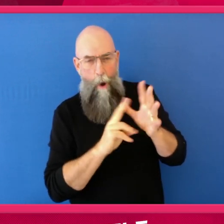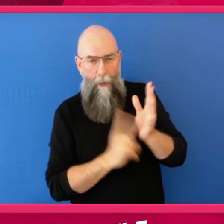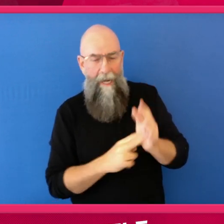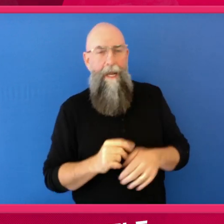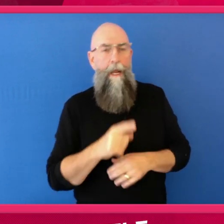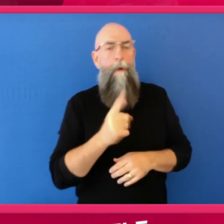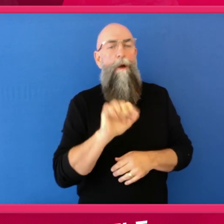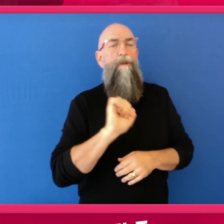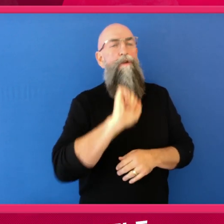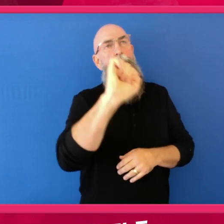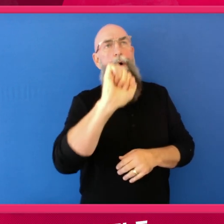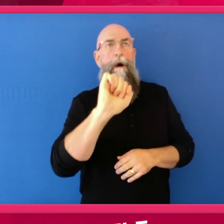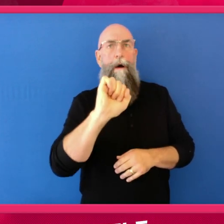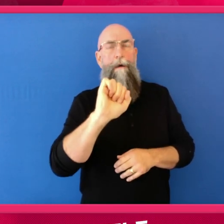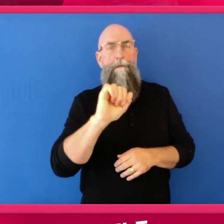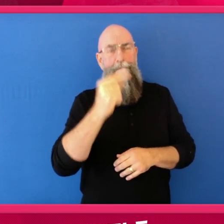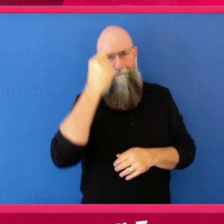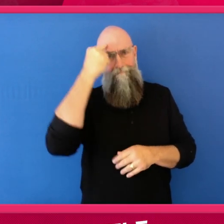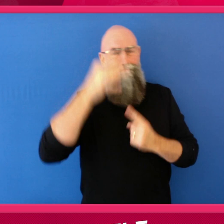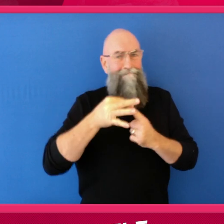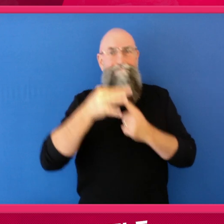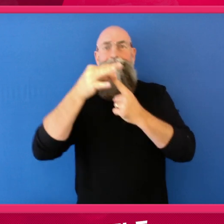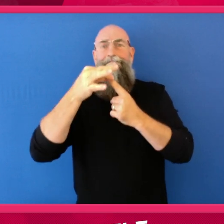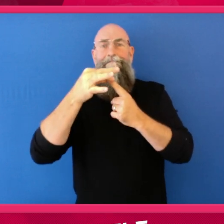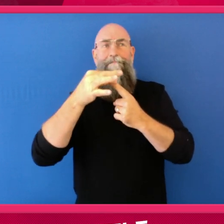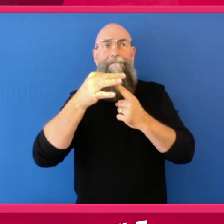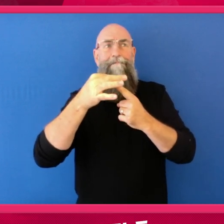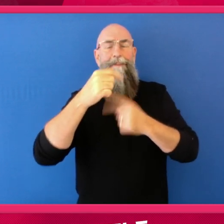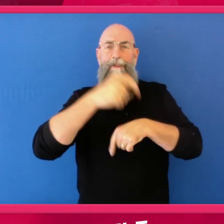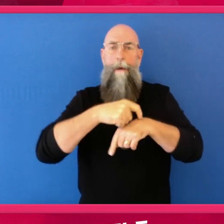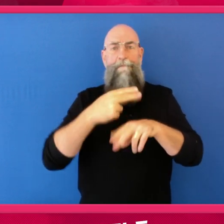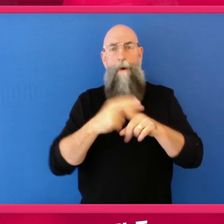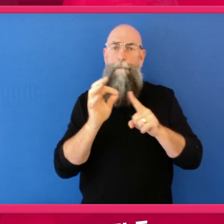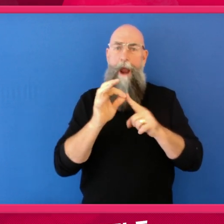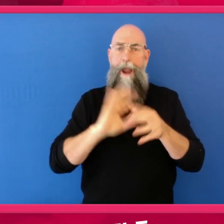Rowan Crothers: I know you said Fast Five, but I think besides last night for myself,